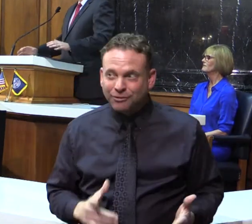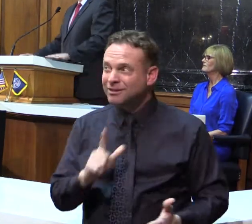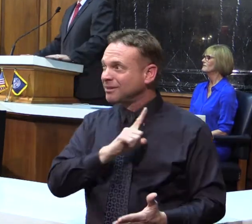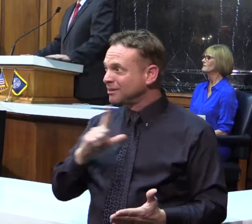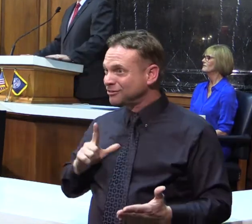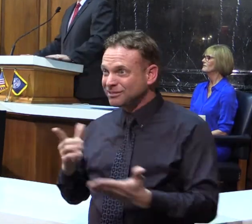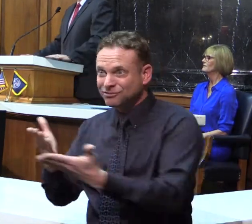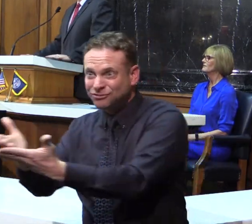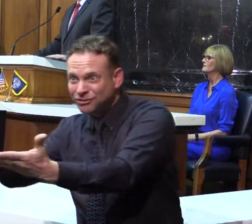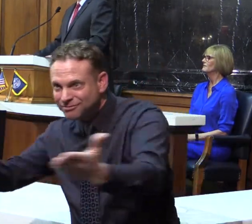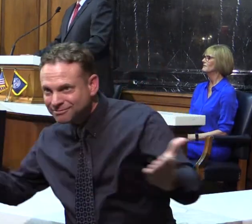My fellow Hoosiers...